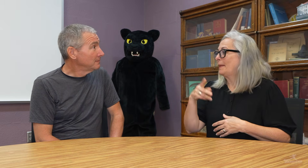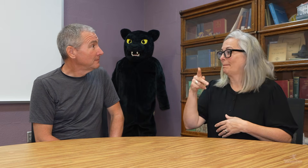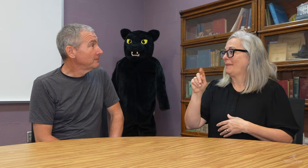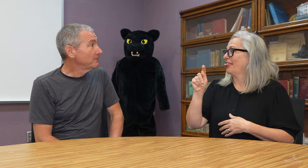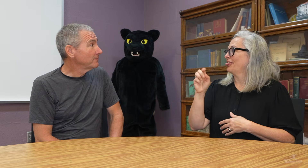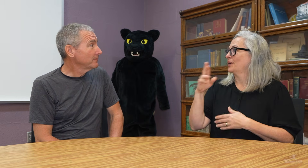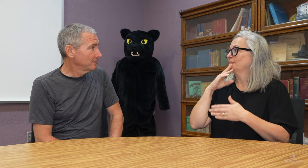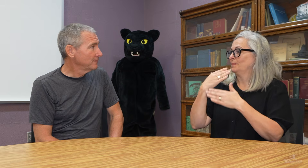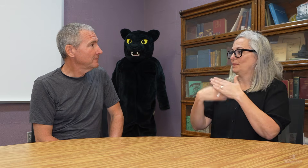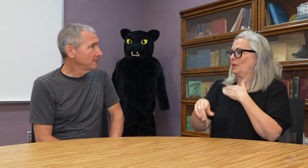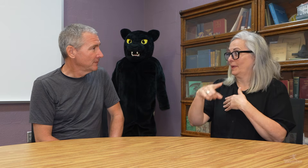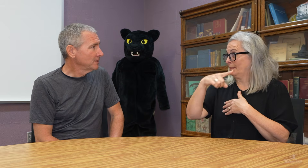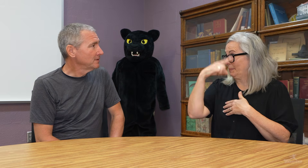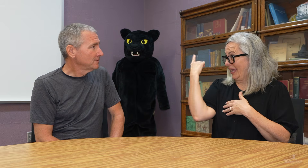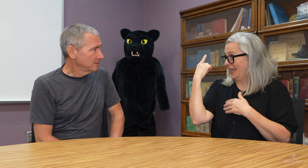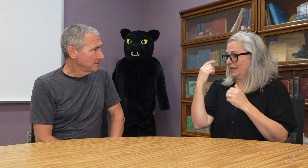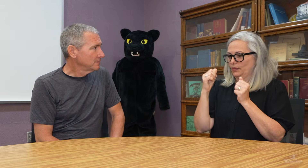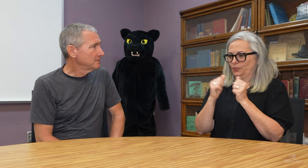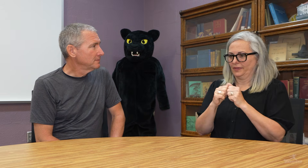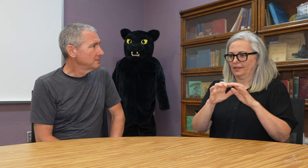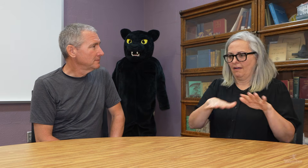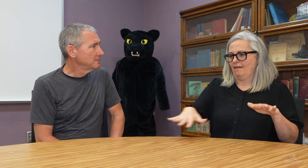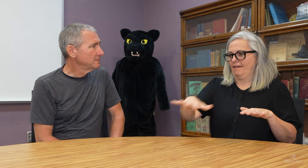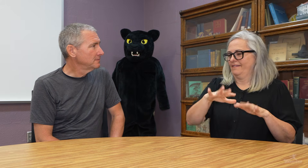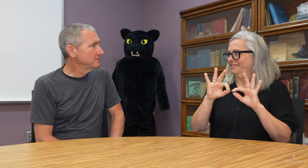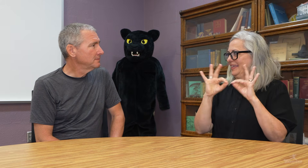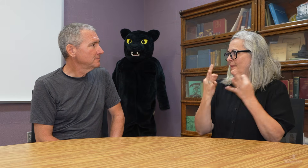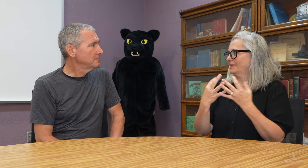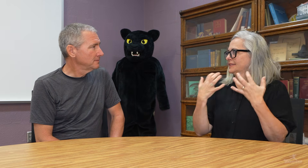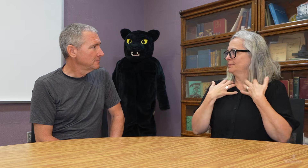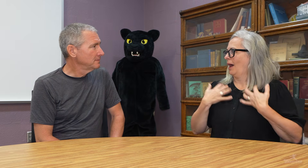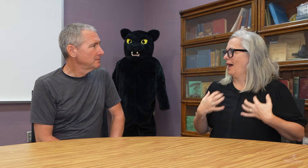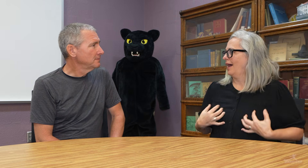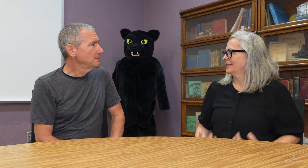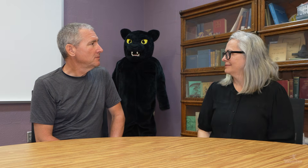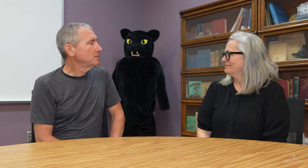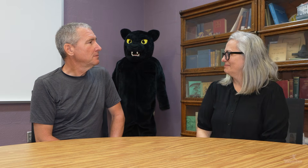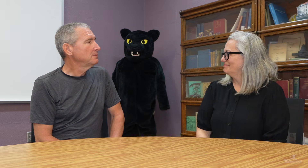Panthers are born black, while their family has spotted fur.